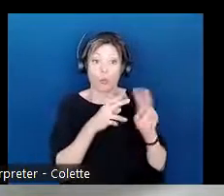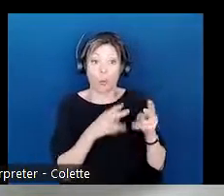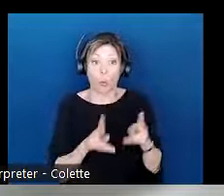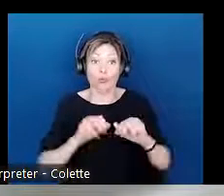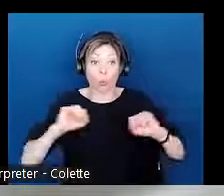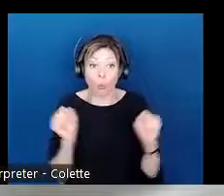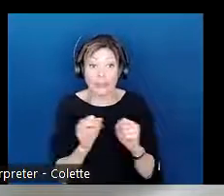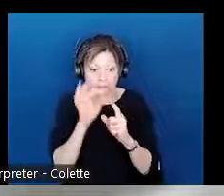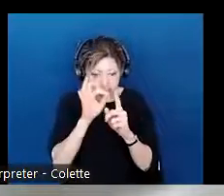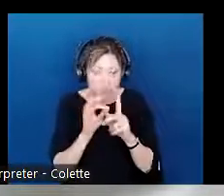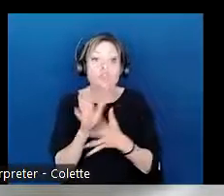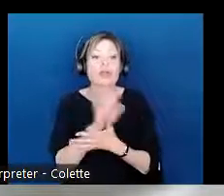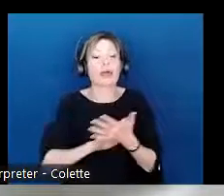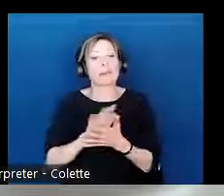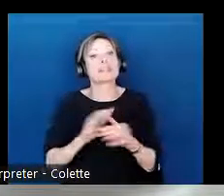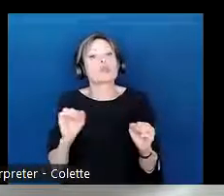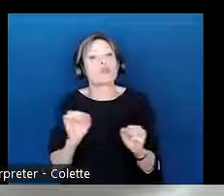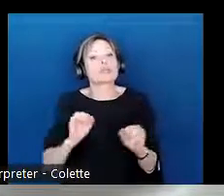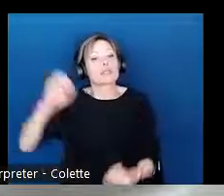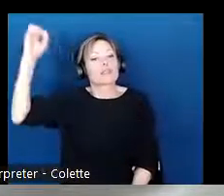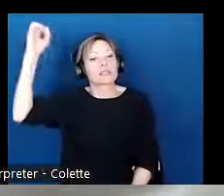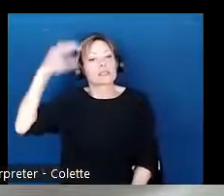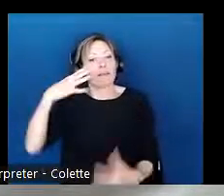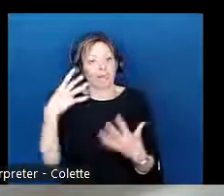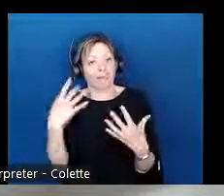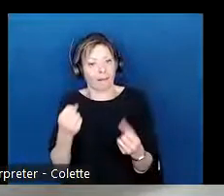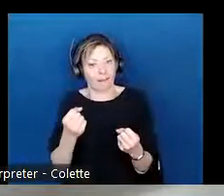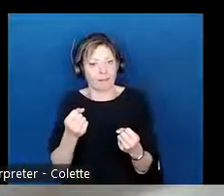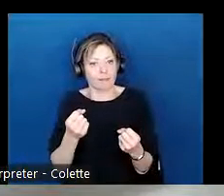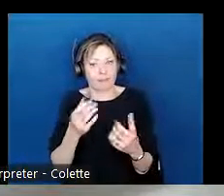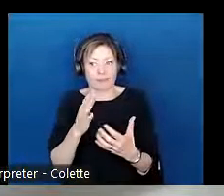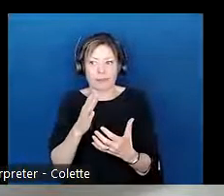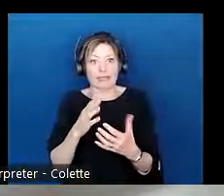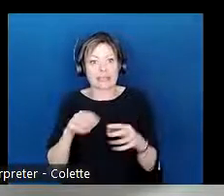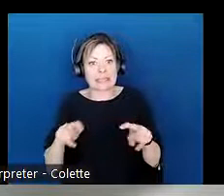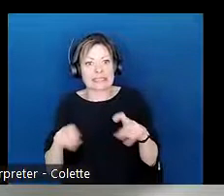insects there's really no competition from any other plants around and so it's quite a sneaky